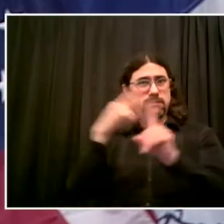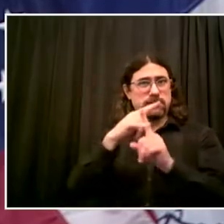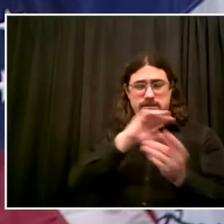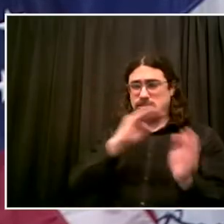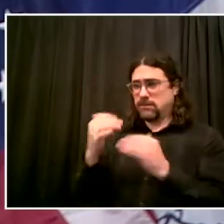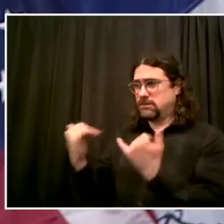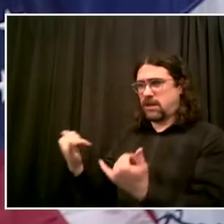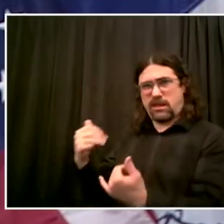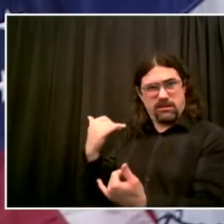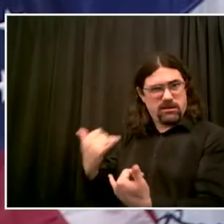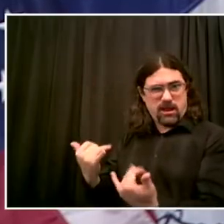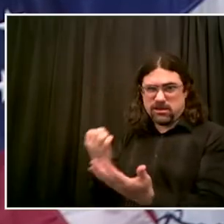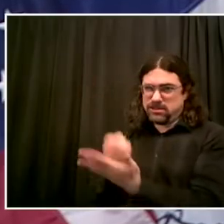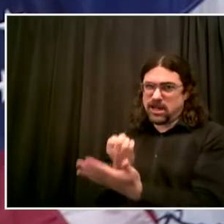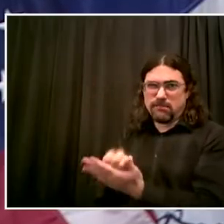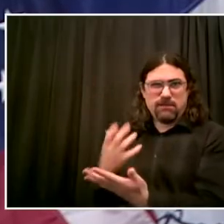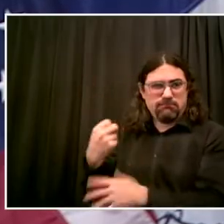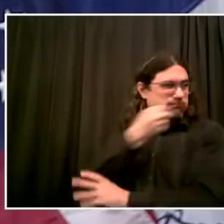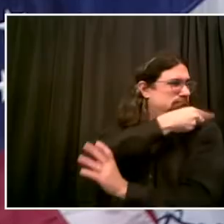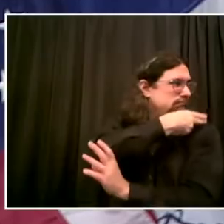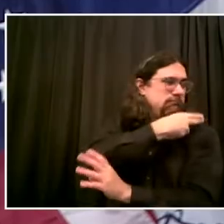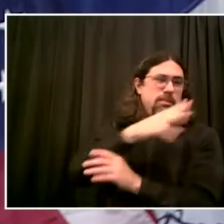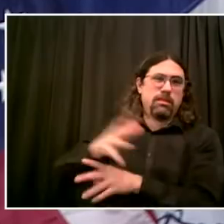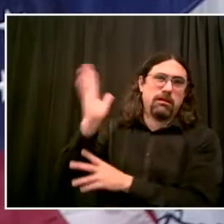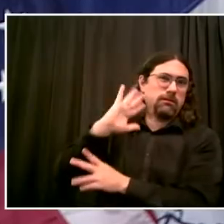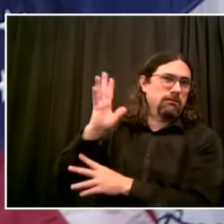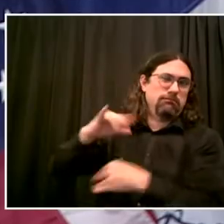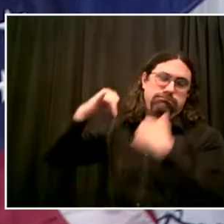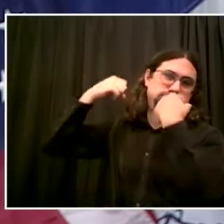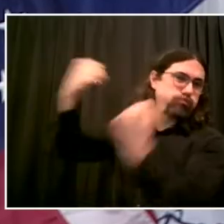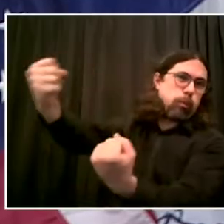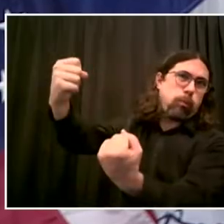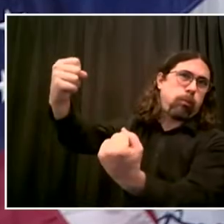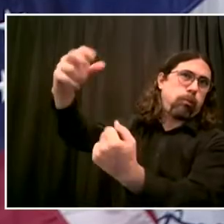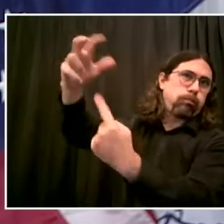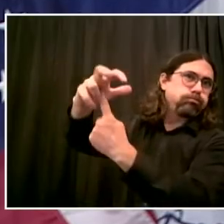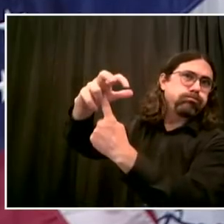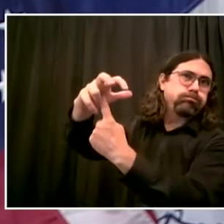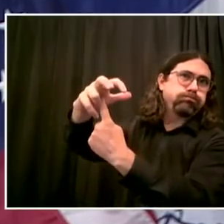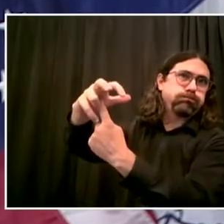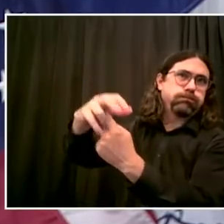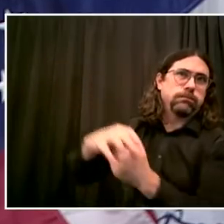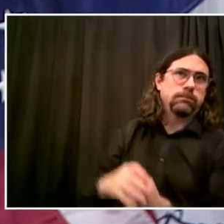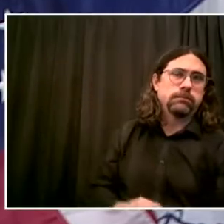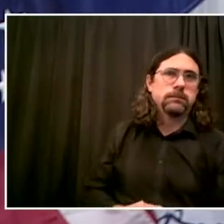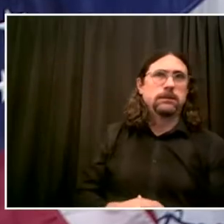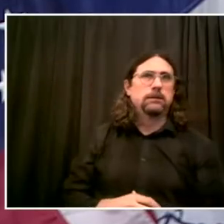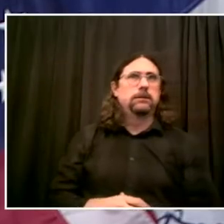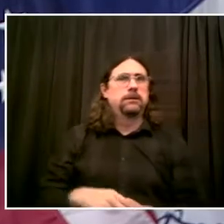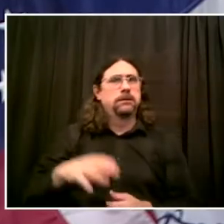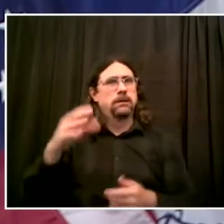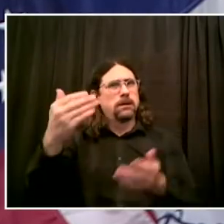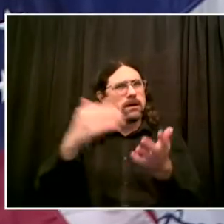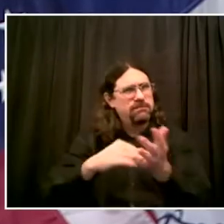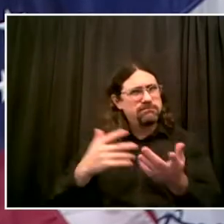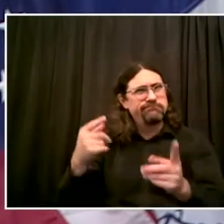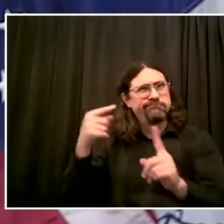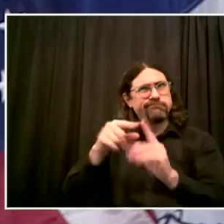THT AEVE N EXISTED 20 YEARS